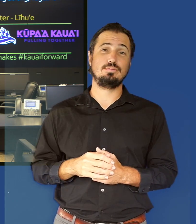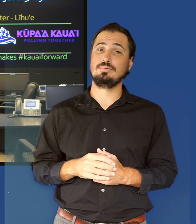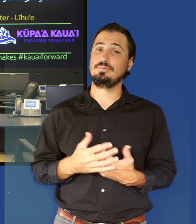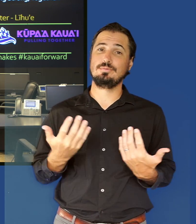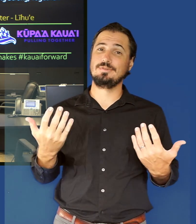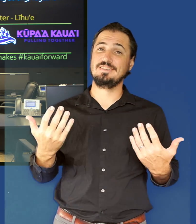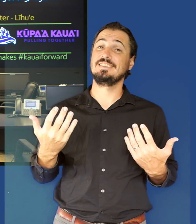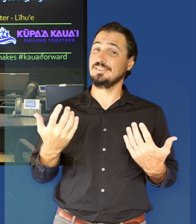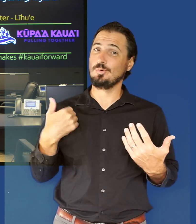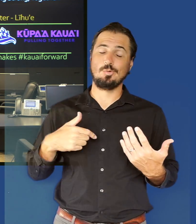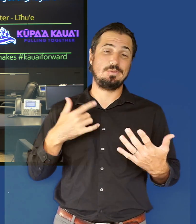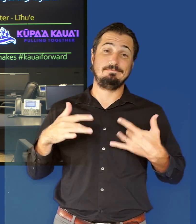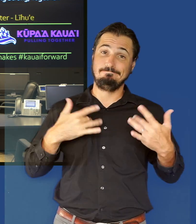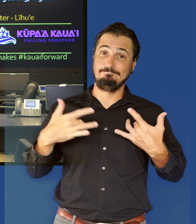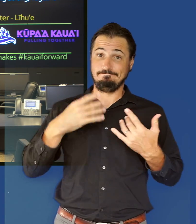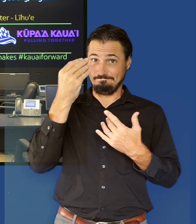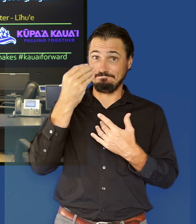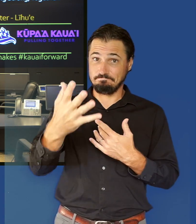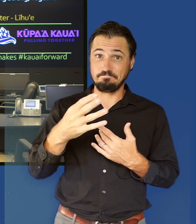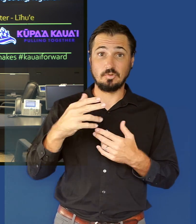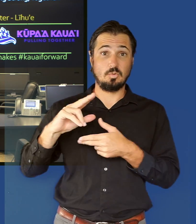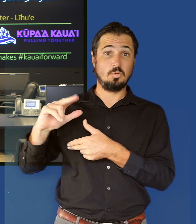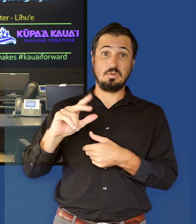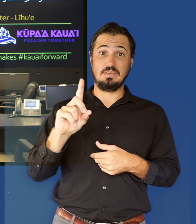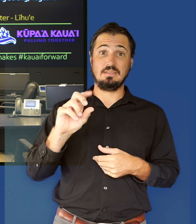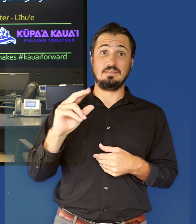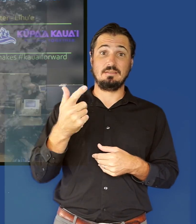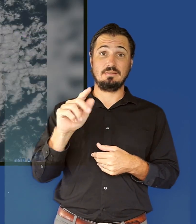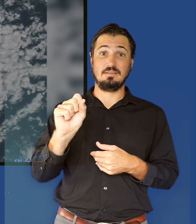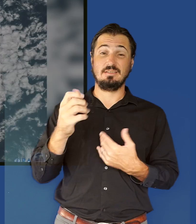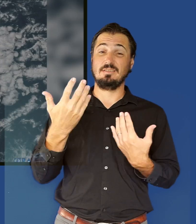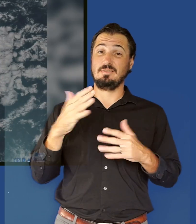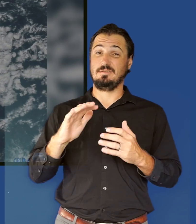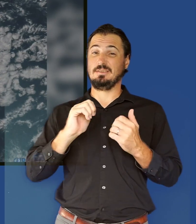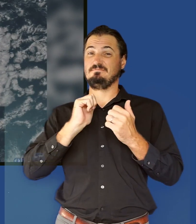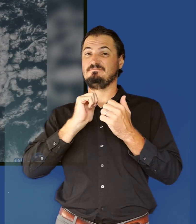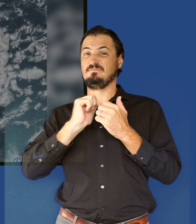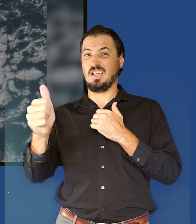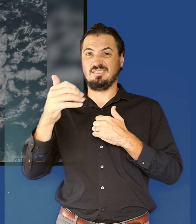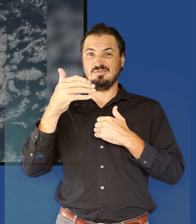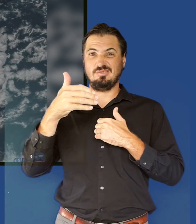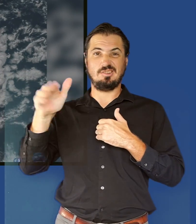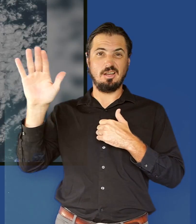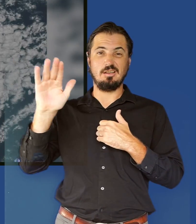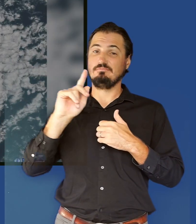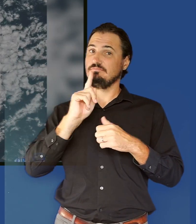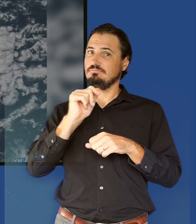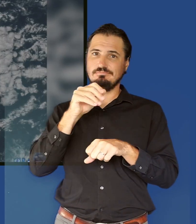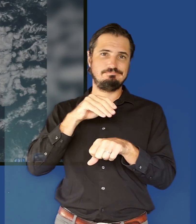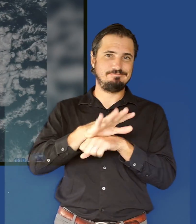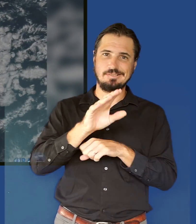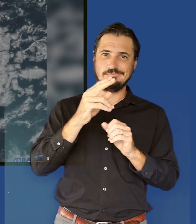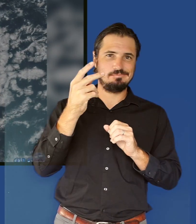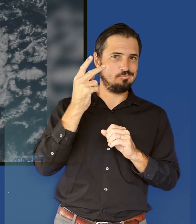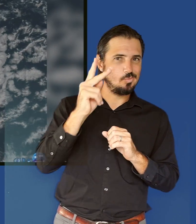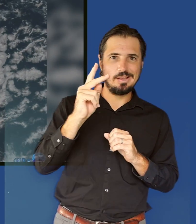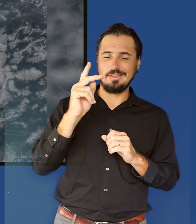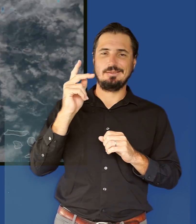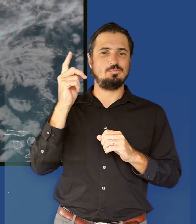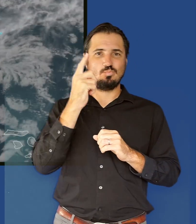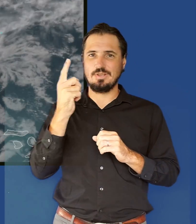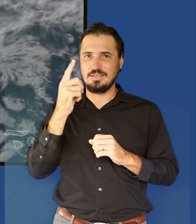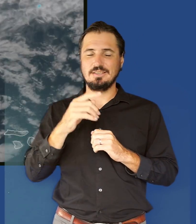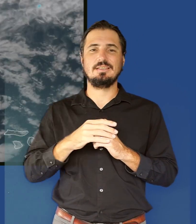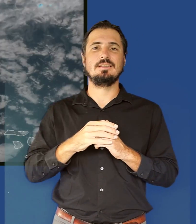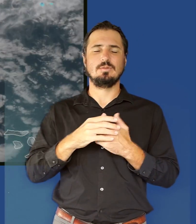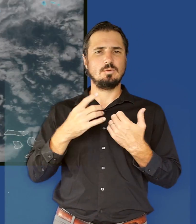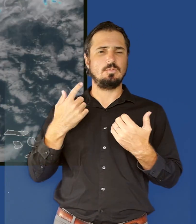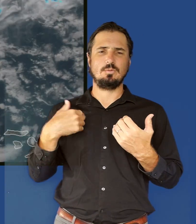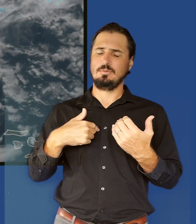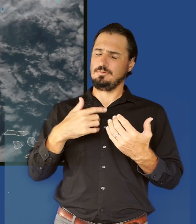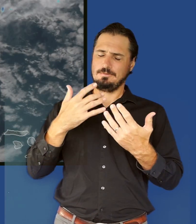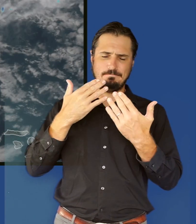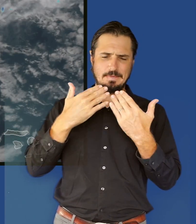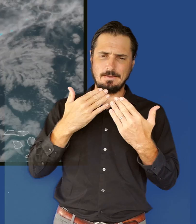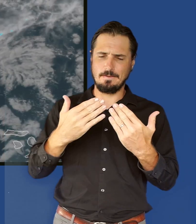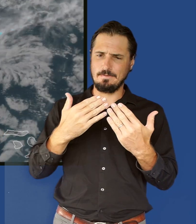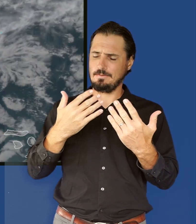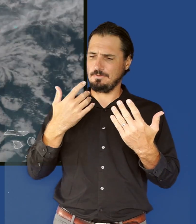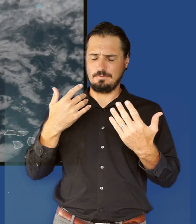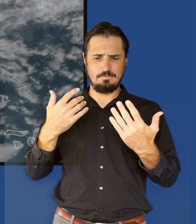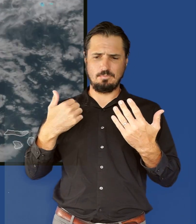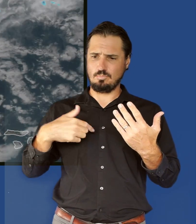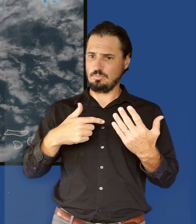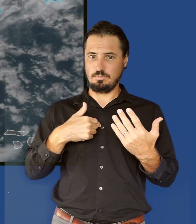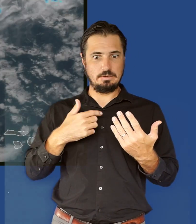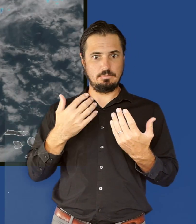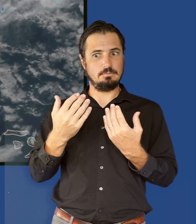We are very pleased to report that Hurricane Douglas has passed without major impact to our state and county. We are grateful that we were spared and also grateful to each of you, who took